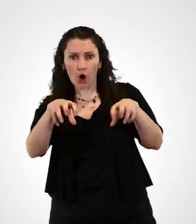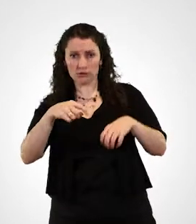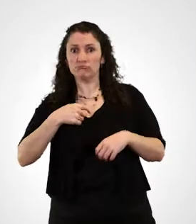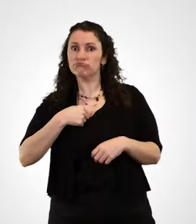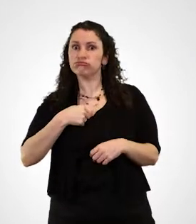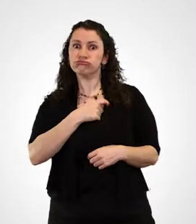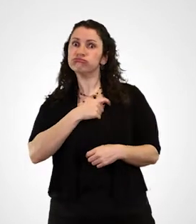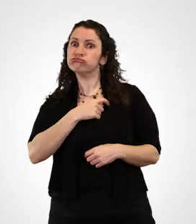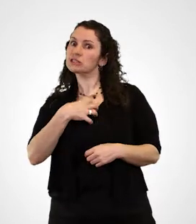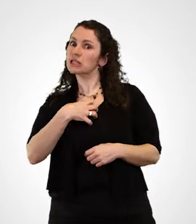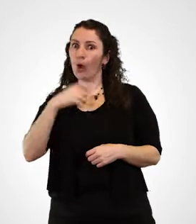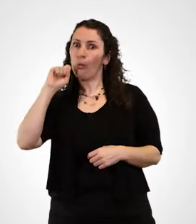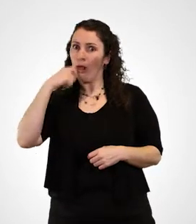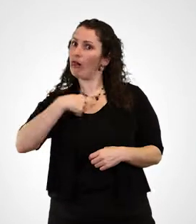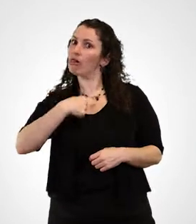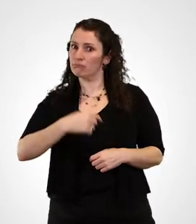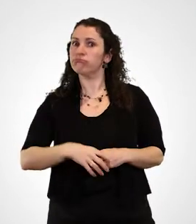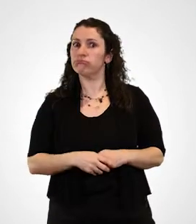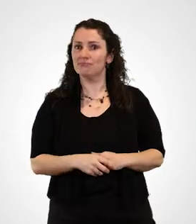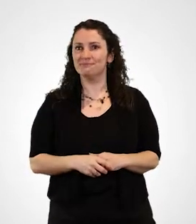You. TEACHER: Yes, I would.